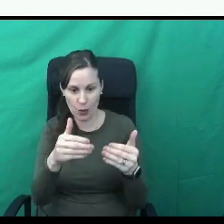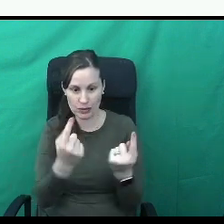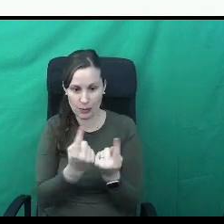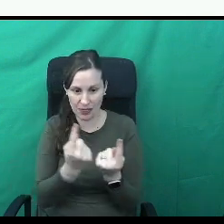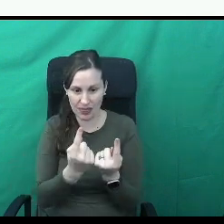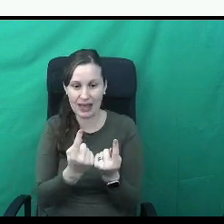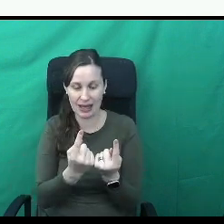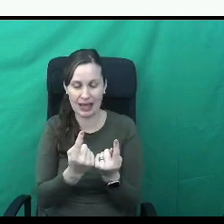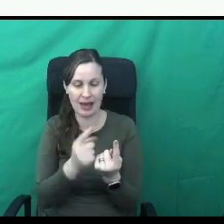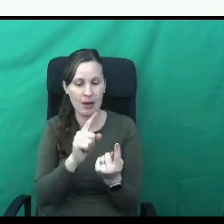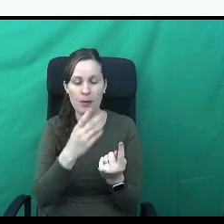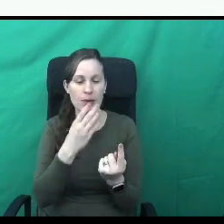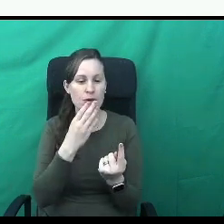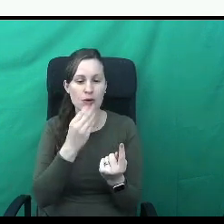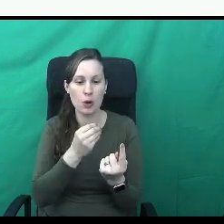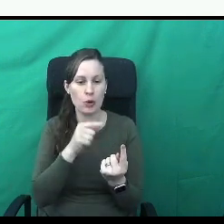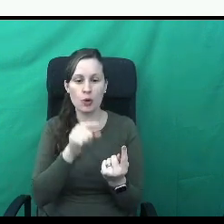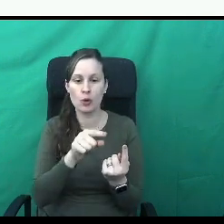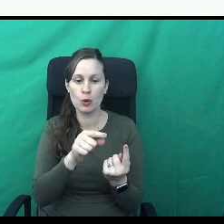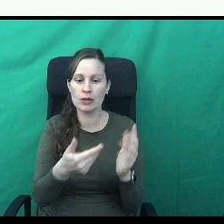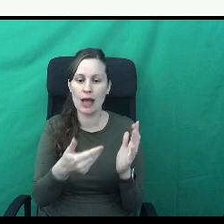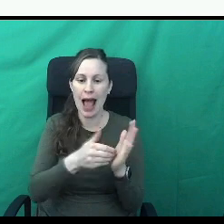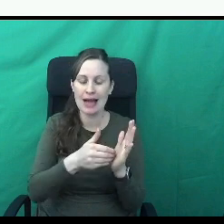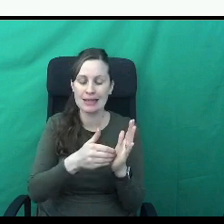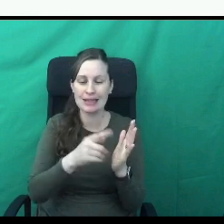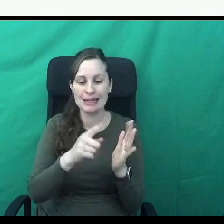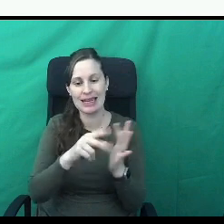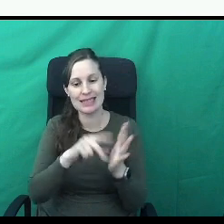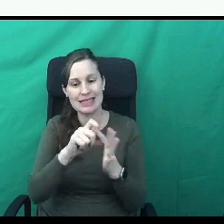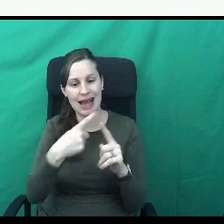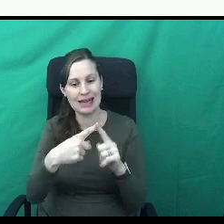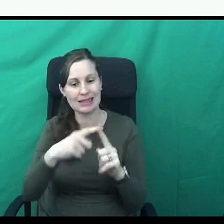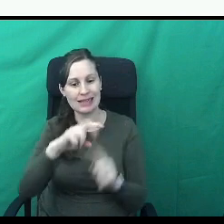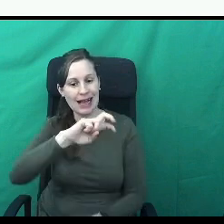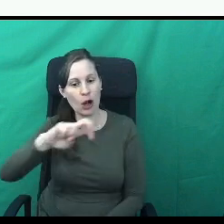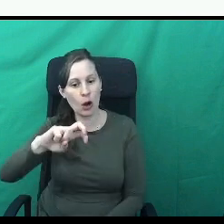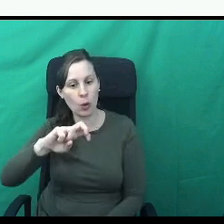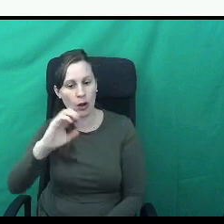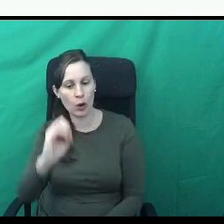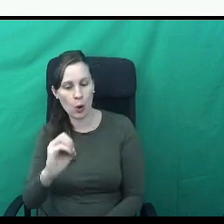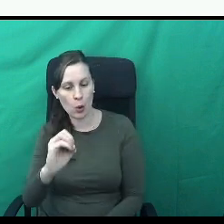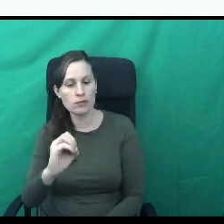use tabindex ="0" unless you really mean that this should be sort of interactive.